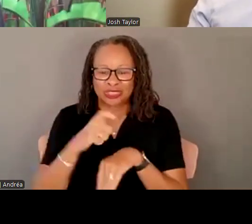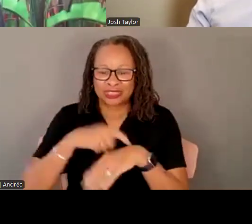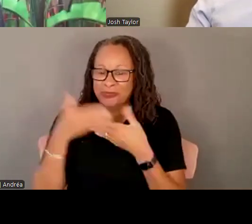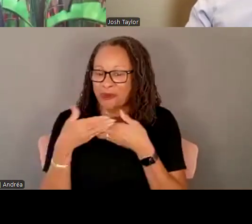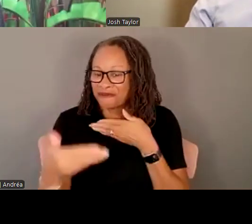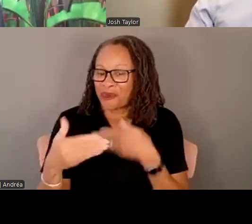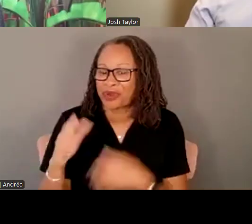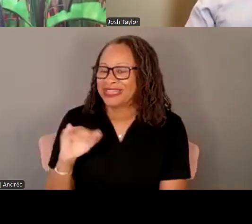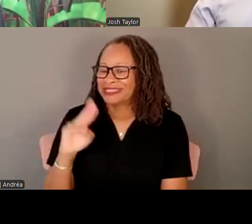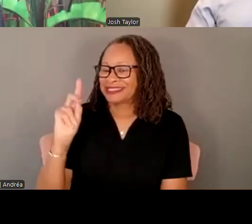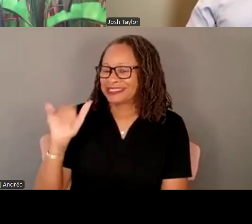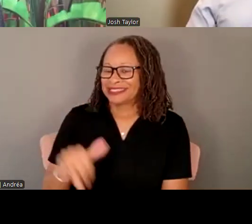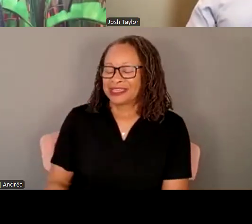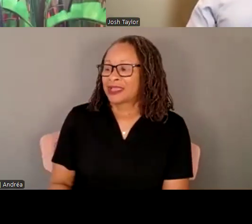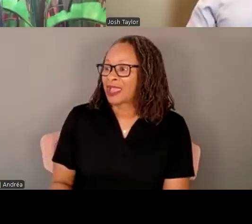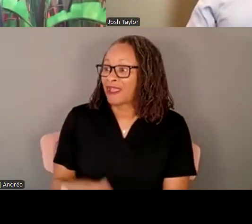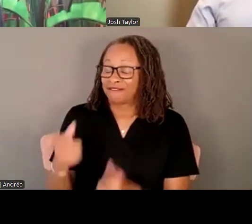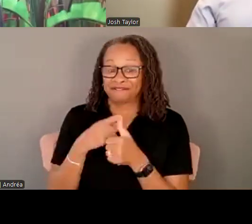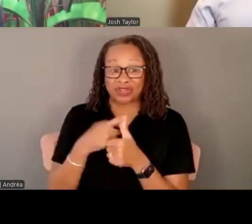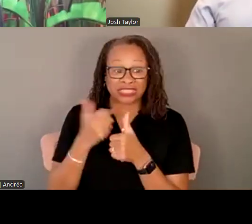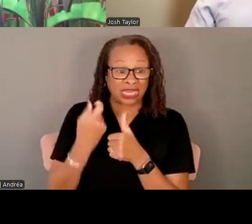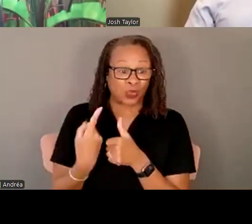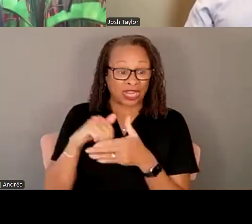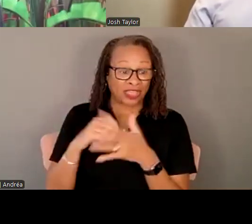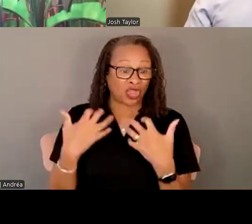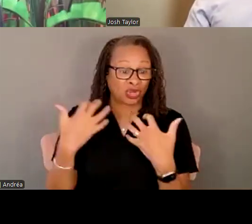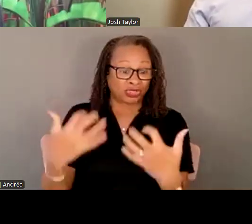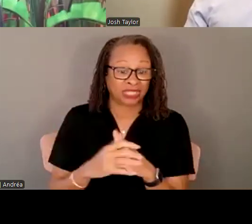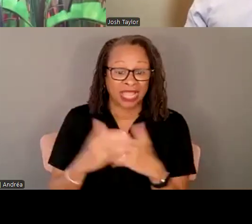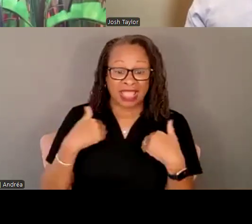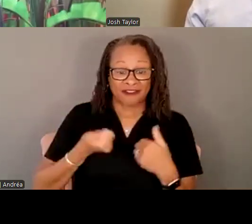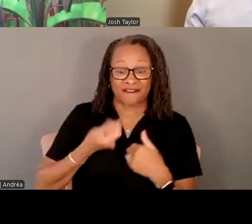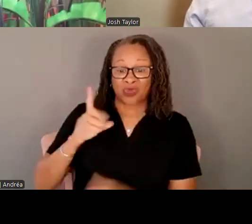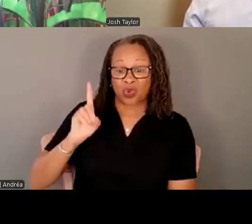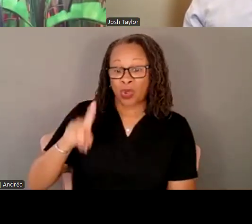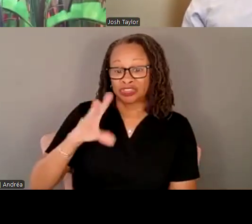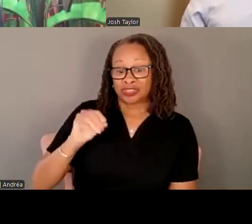First of all, is there anyone in the audience, I've got a couple of questions and answers in the box,